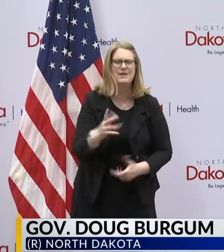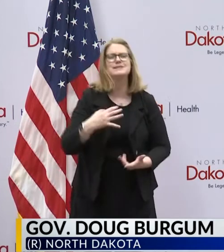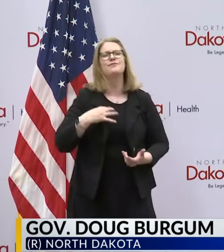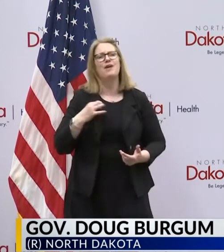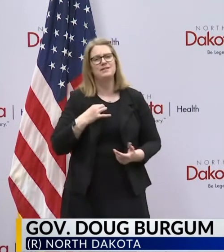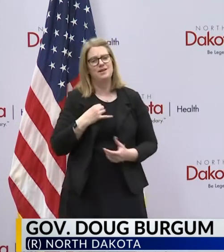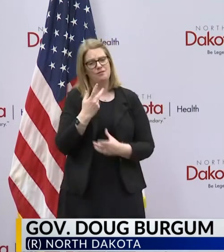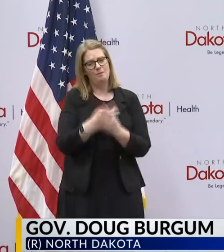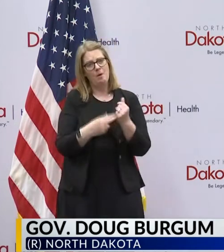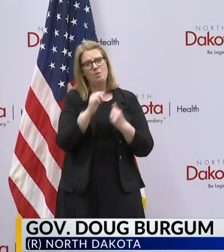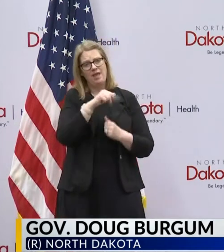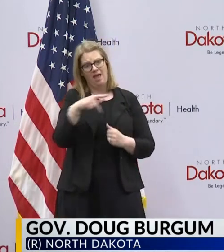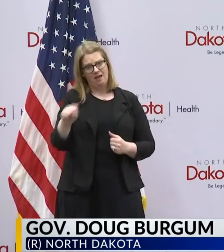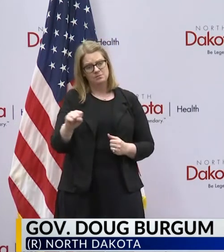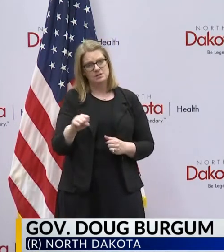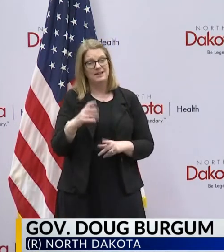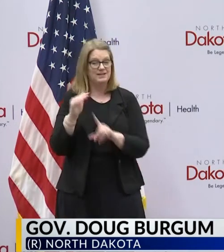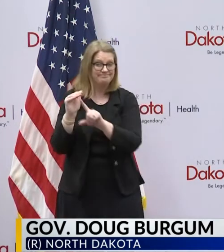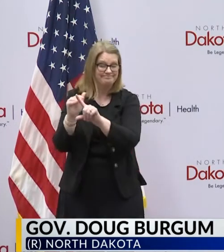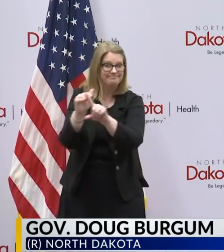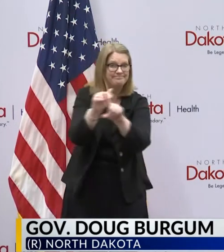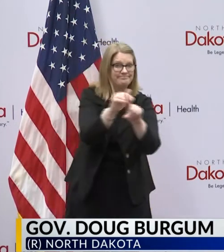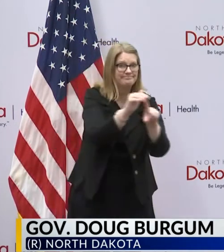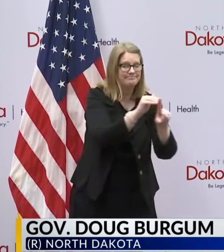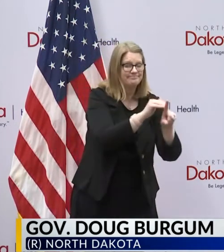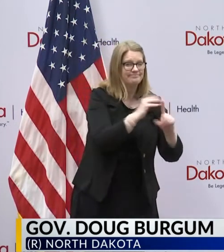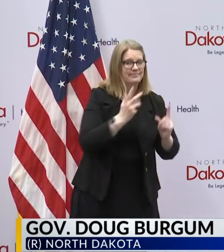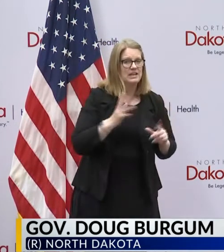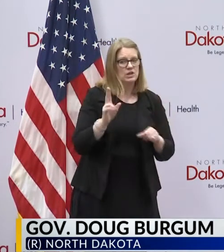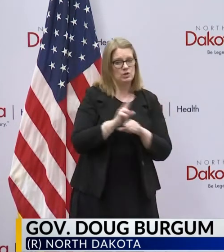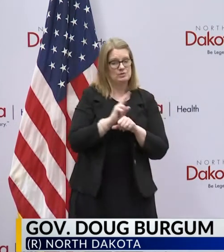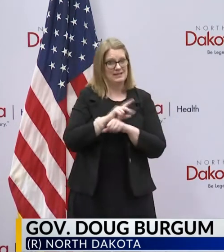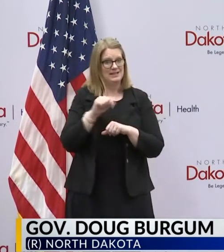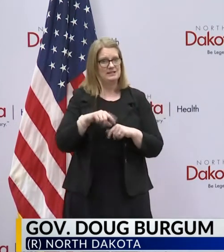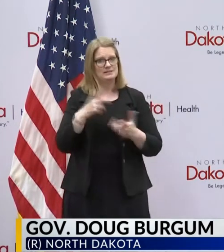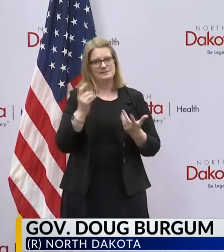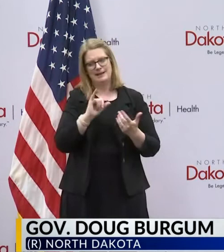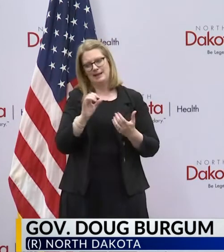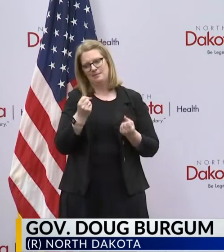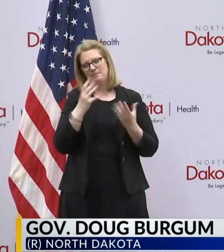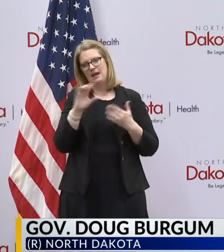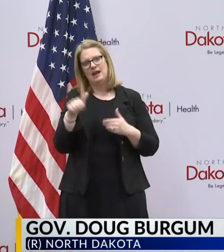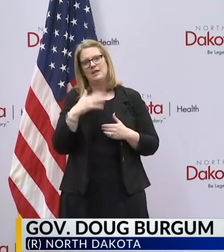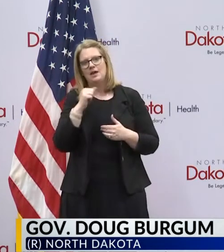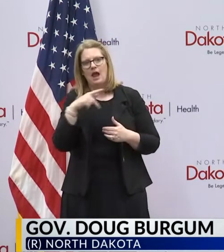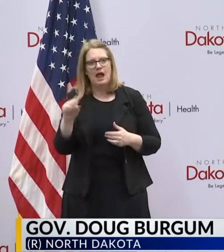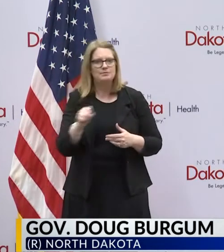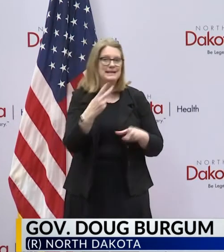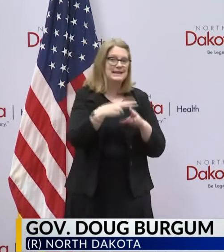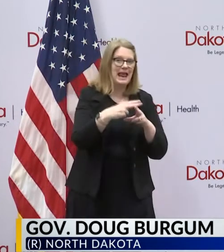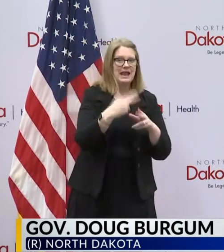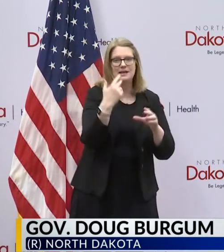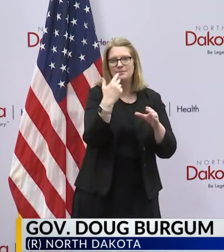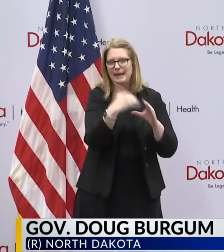CENTER OF THE DESIGN POINT ON BOTH APPS. REMINDER FOR PEOPLE THAT IF THEY'RE USING THIS, UNLIKE MANY